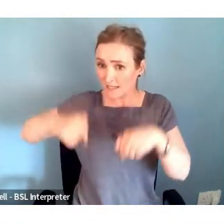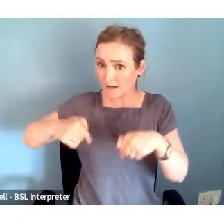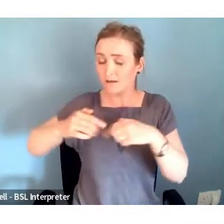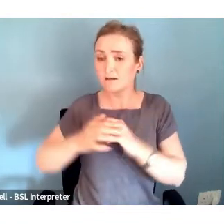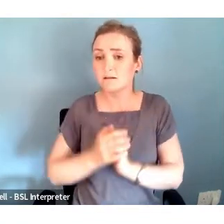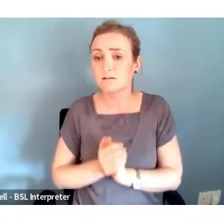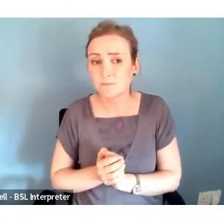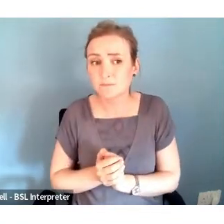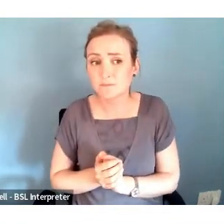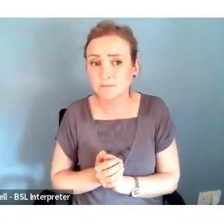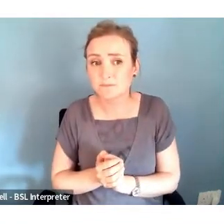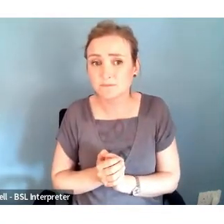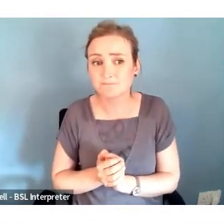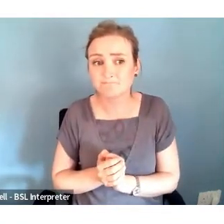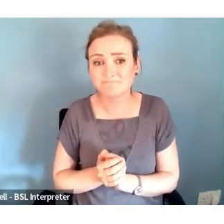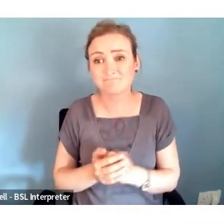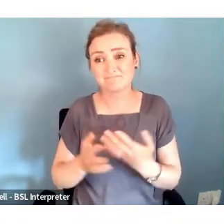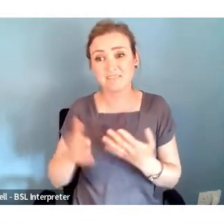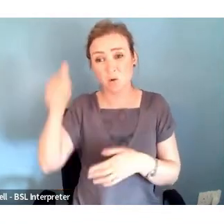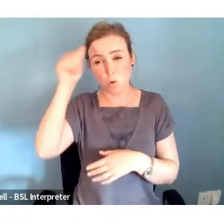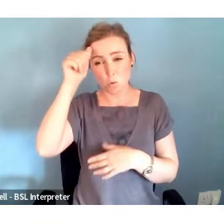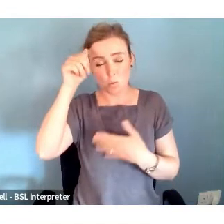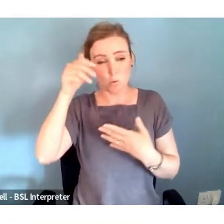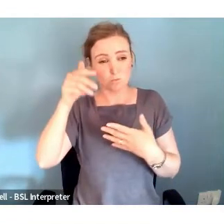skills shortage it is a very candidate-